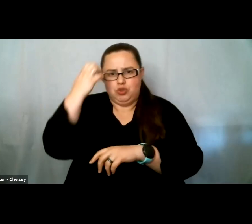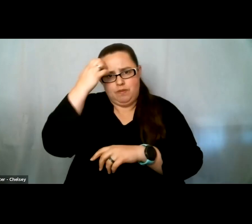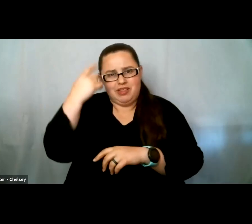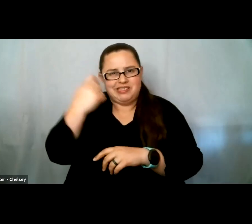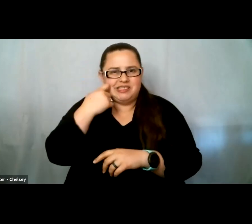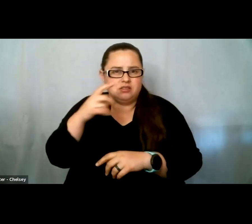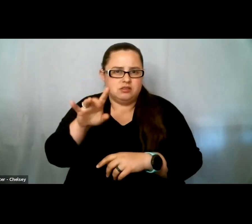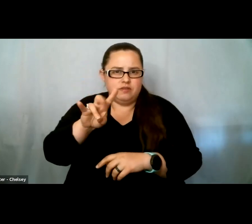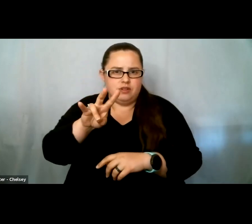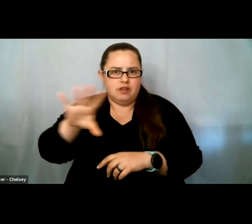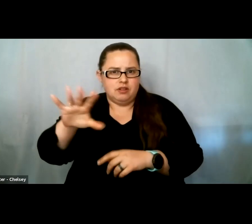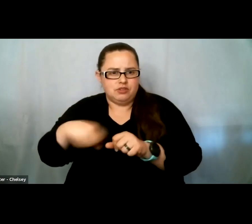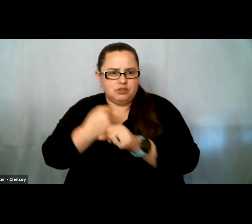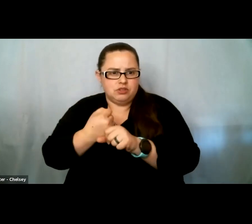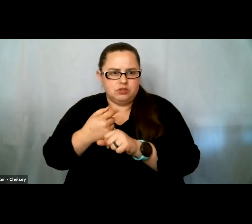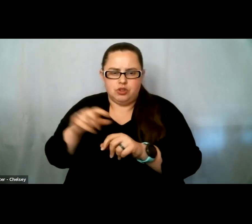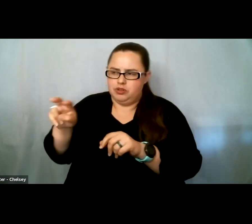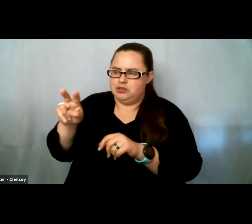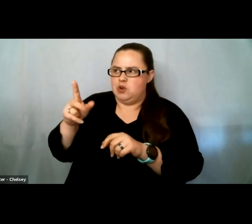Europe, and we say well, they're all basically the same. They're all Europeans.